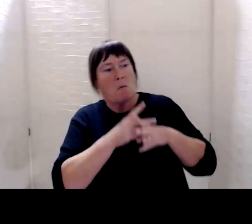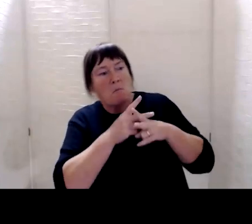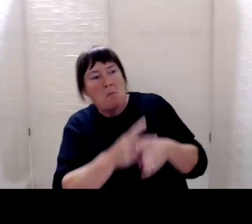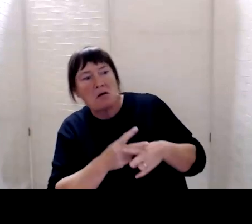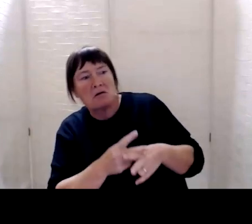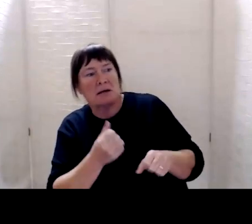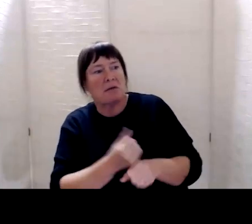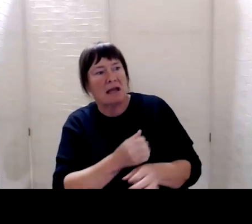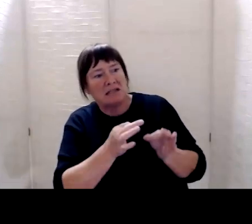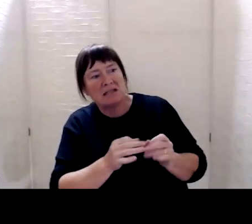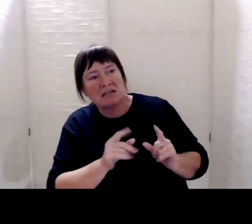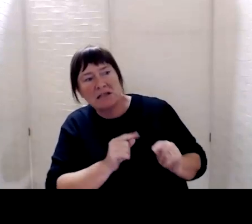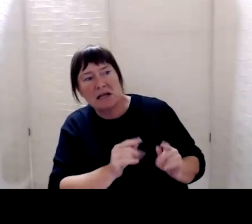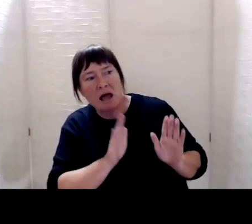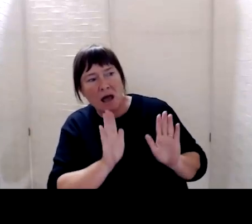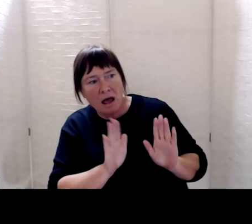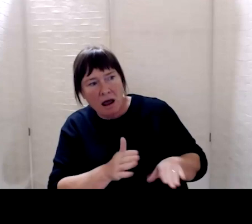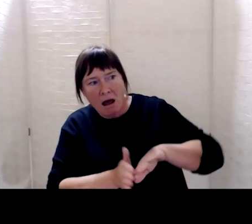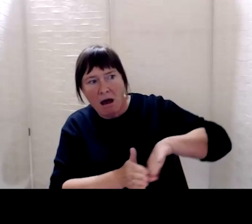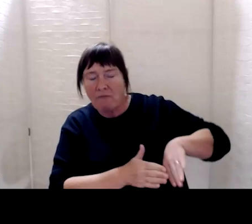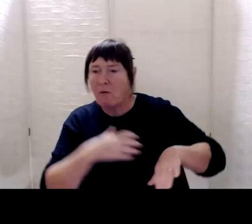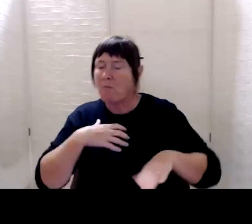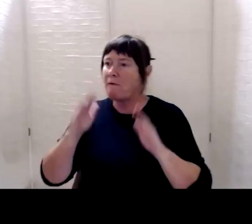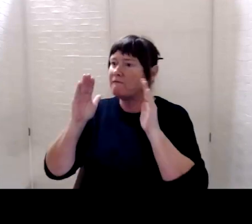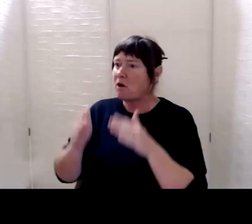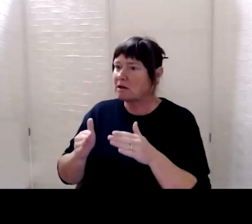back towards things like planning up front